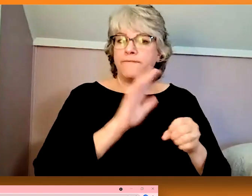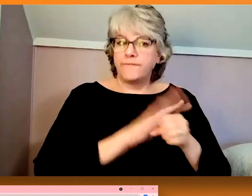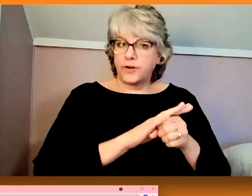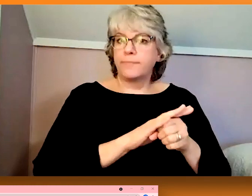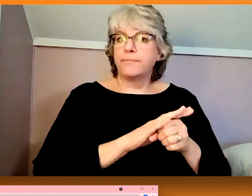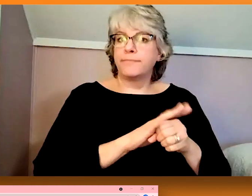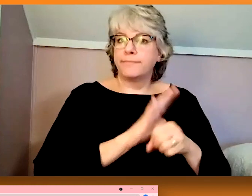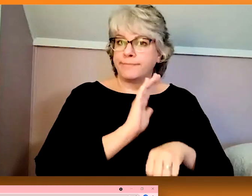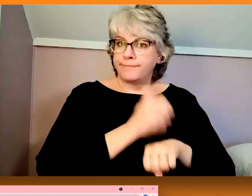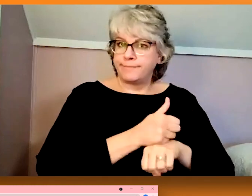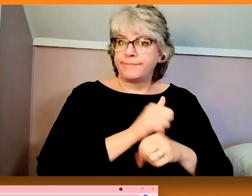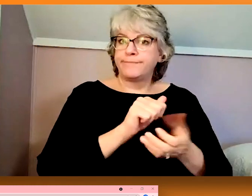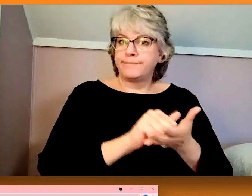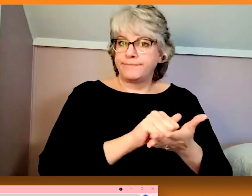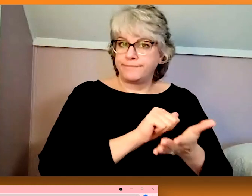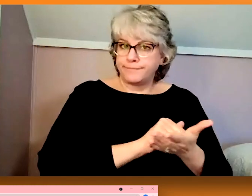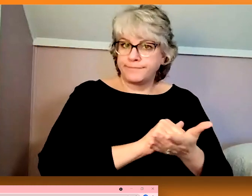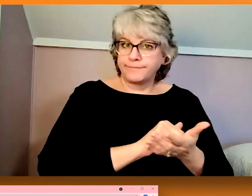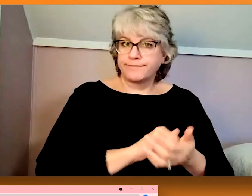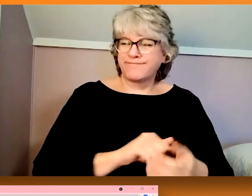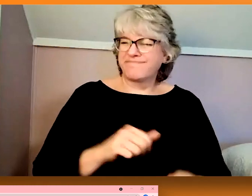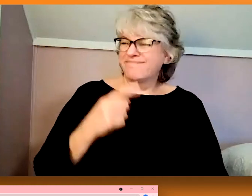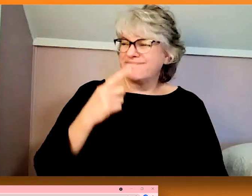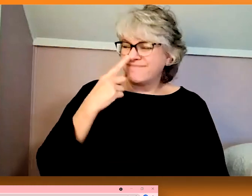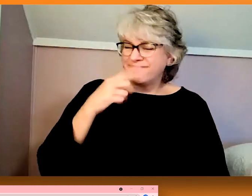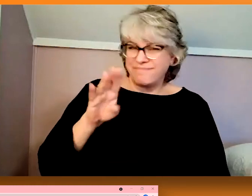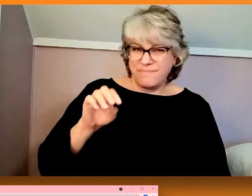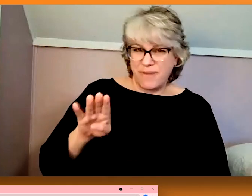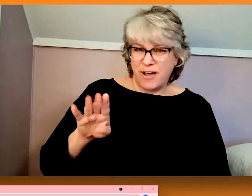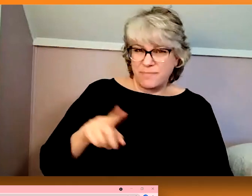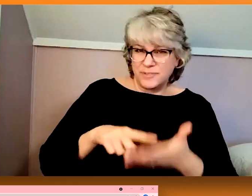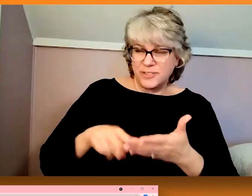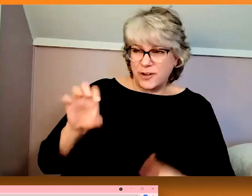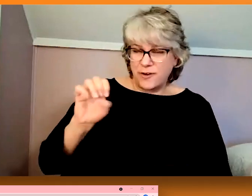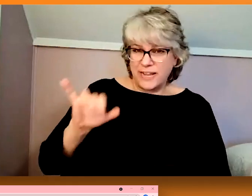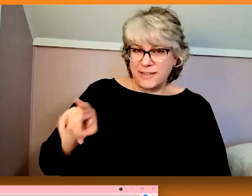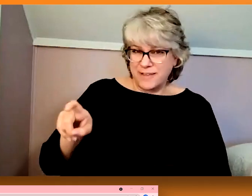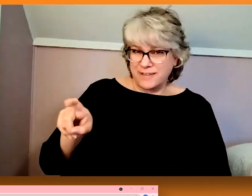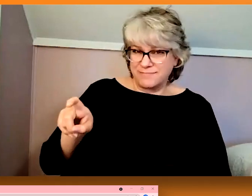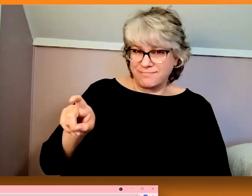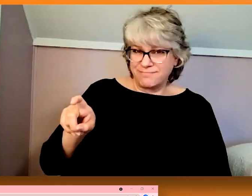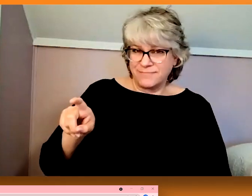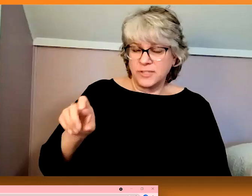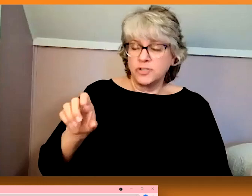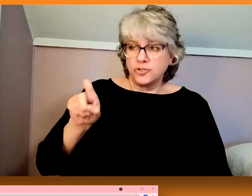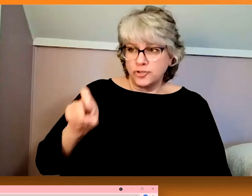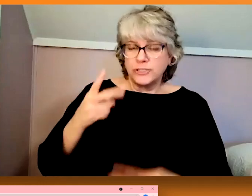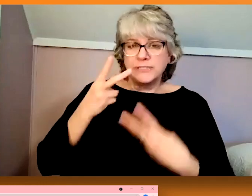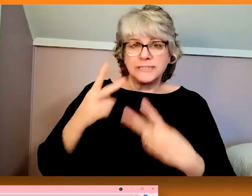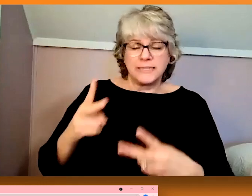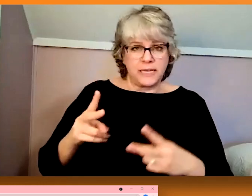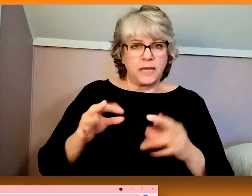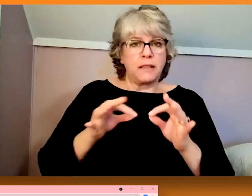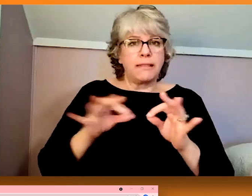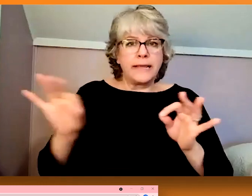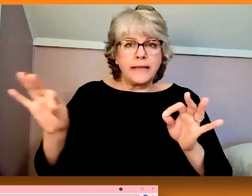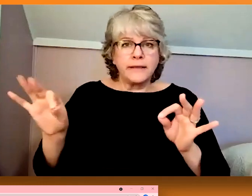So I ask Bob to at this time go check his e-mail. There should be a confirmation link or something to click,